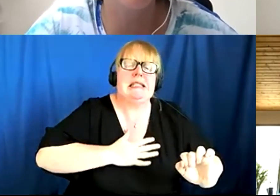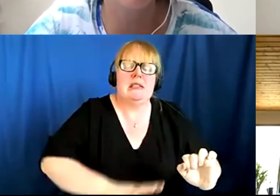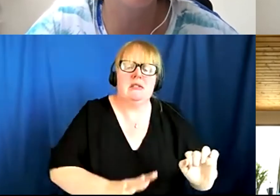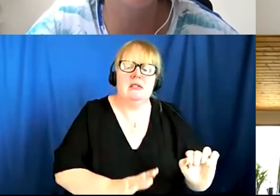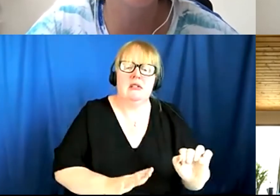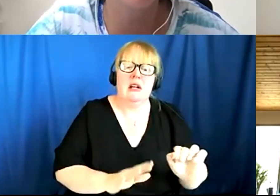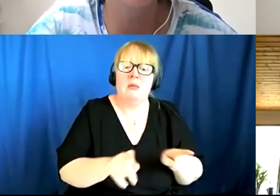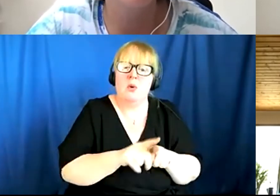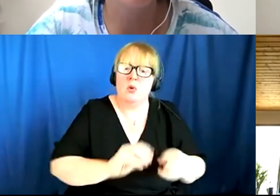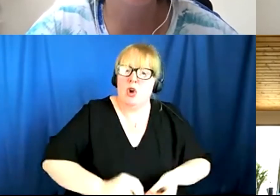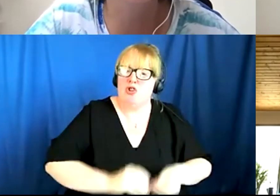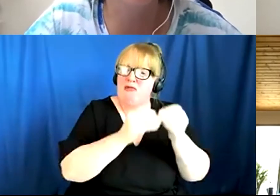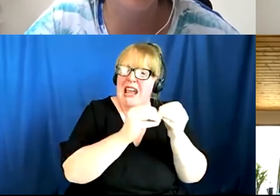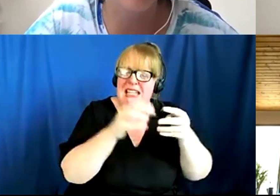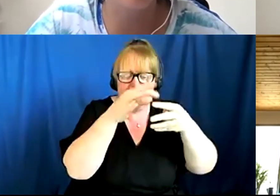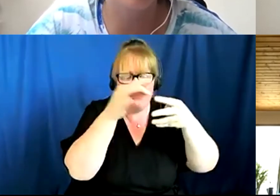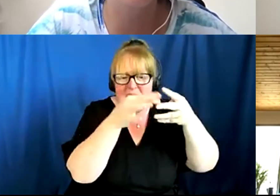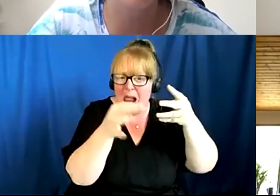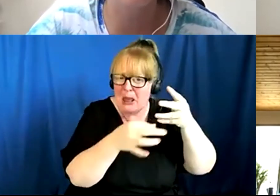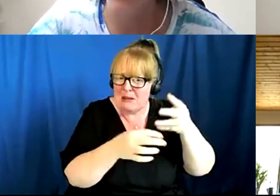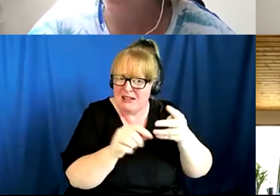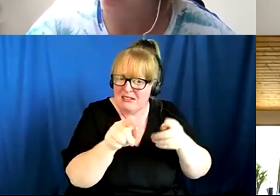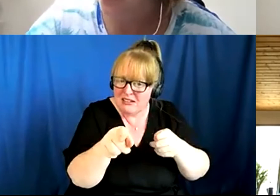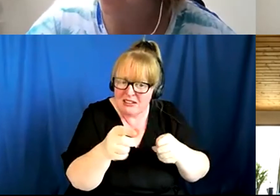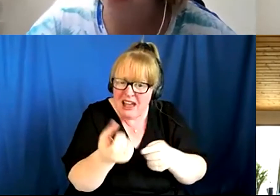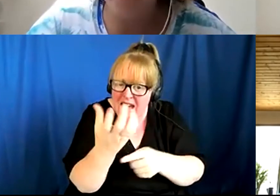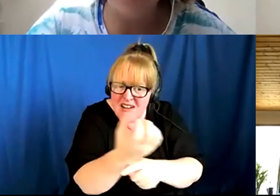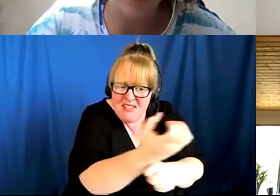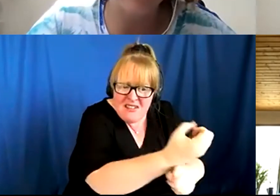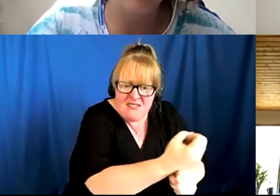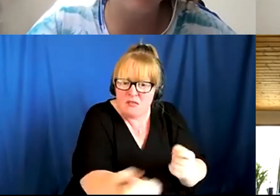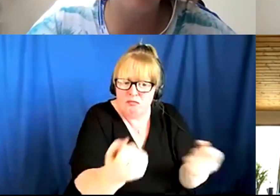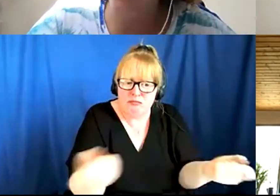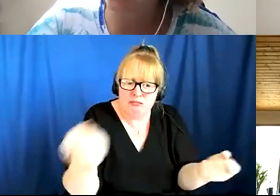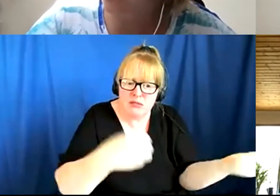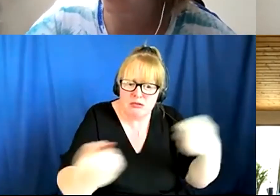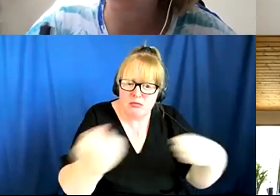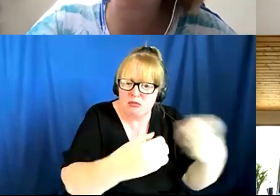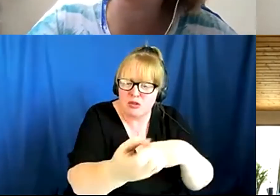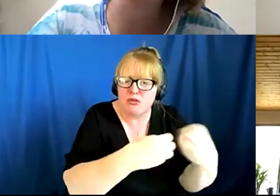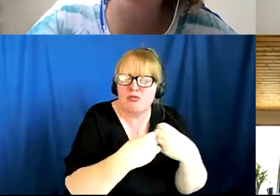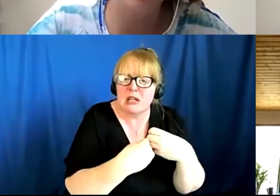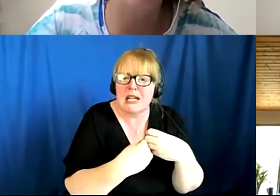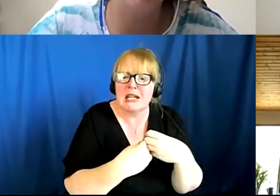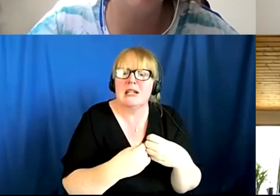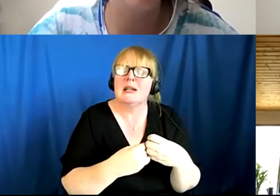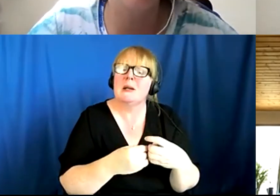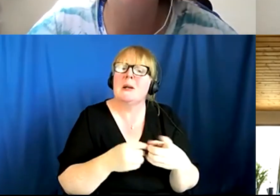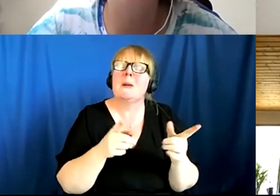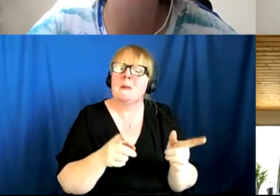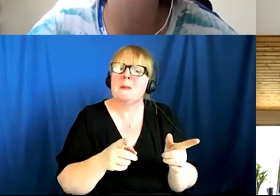that people can bring with them into that space. And I think what's quite important as well is to,